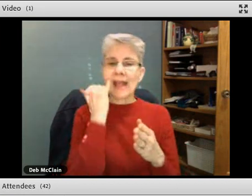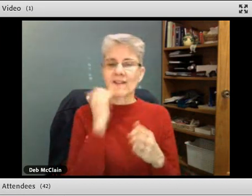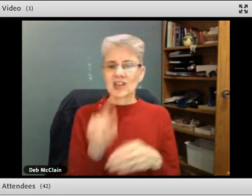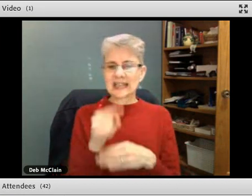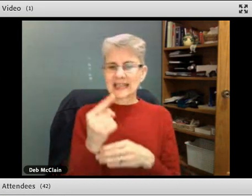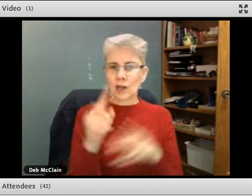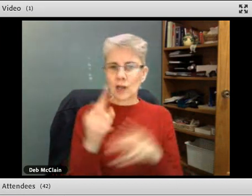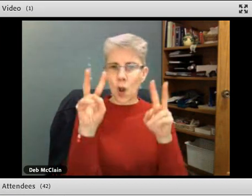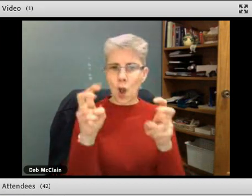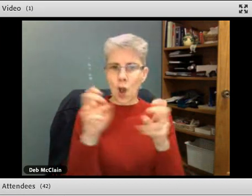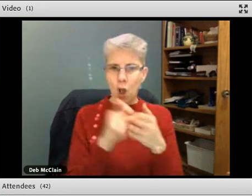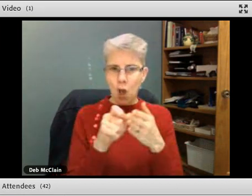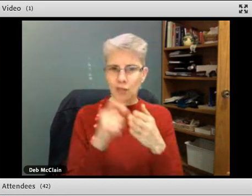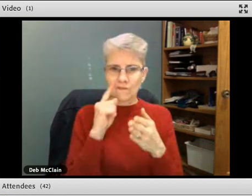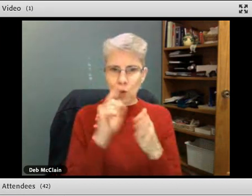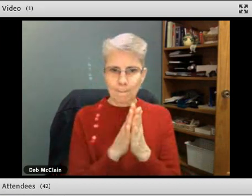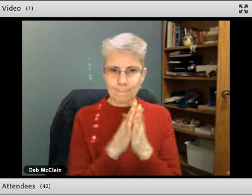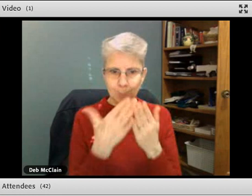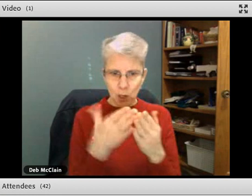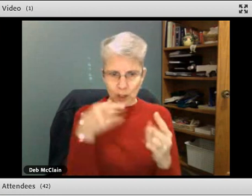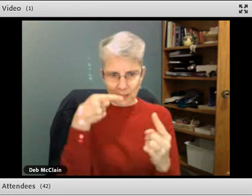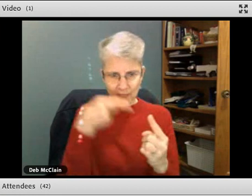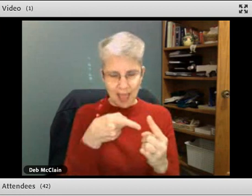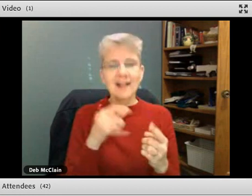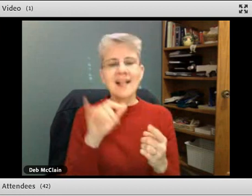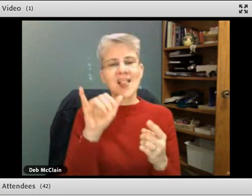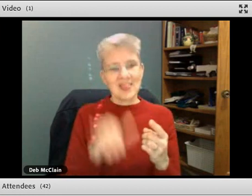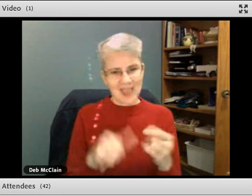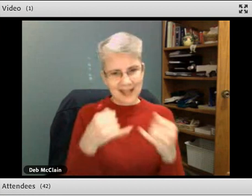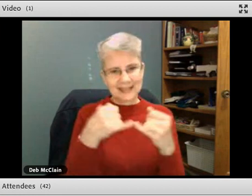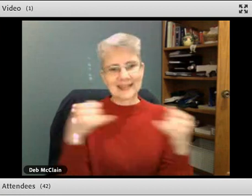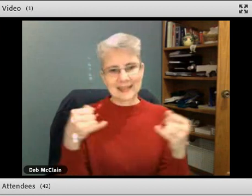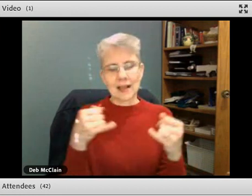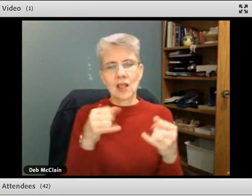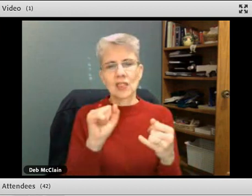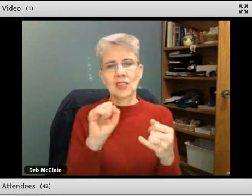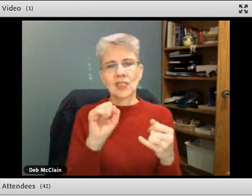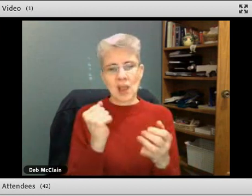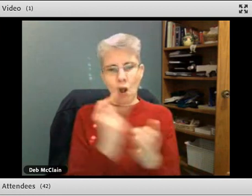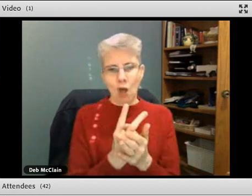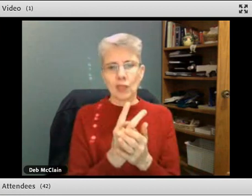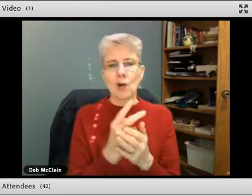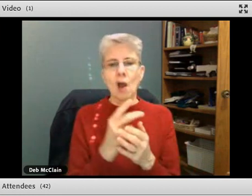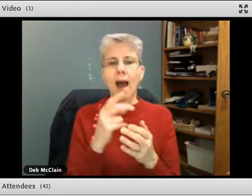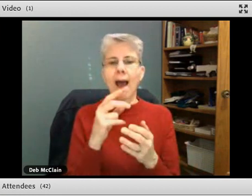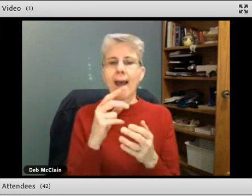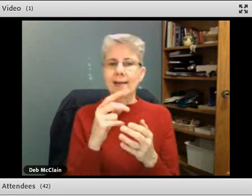the authorized version of that person's name goes in the 100 field, and then any additional authors or contributors